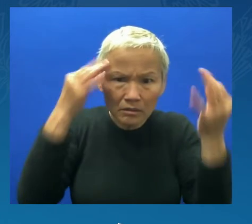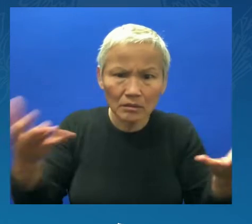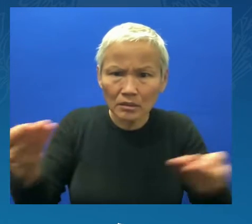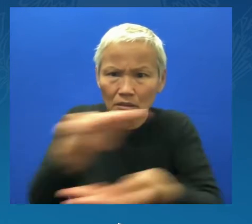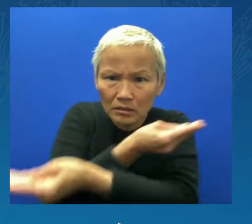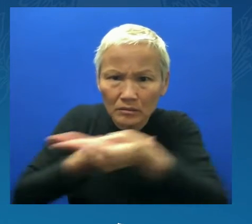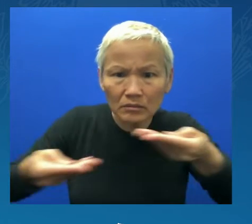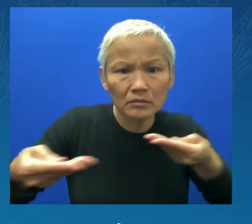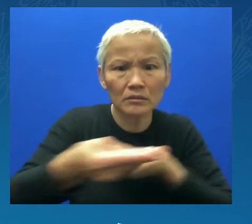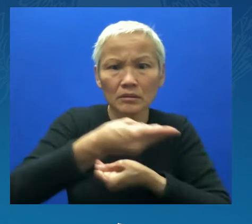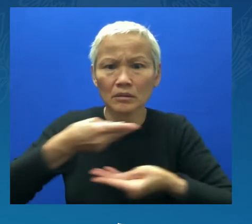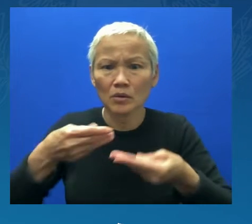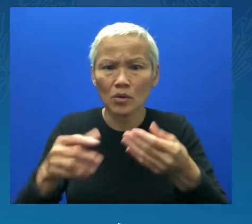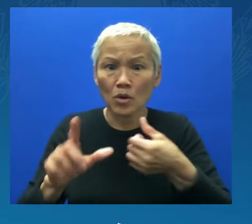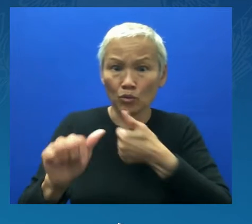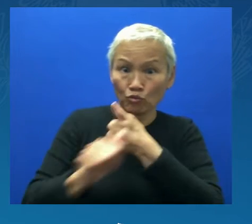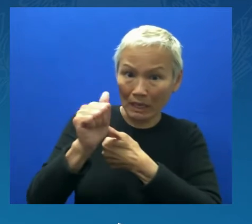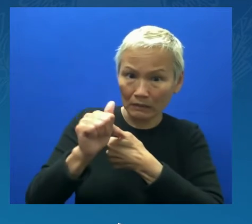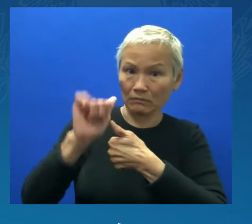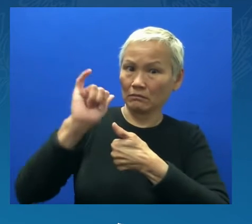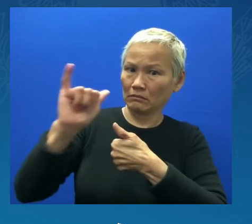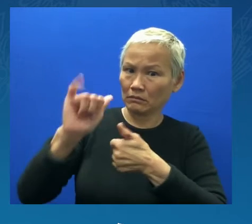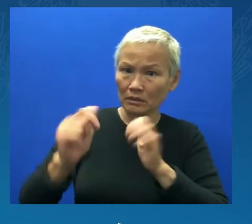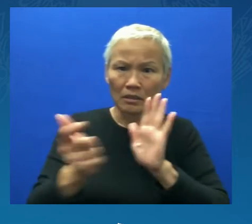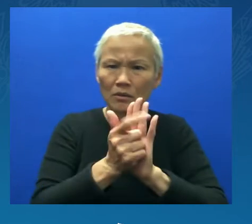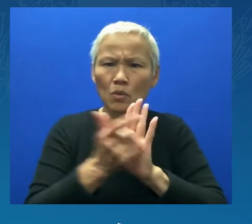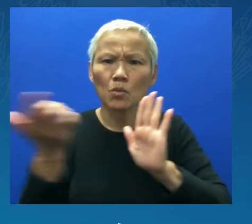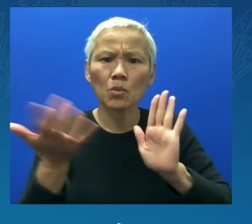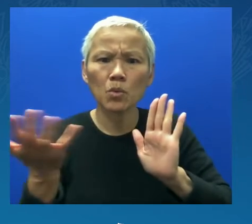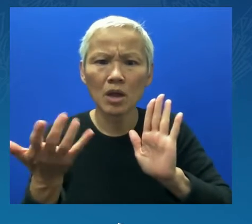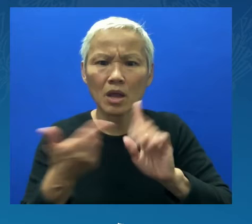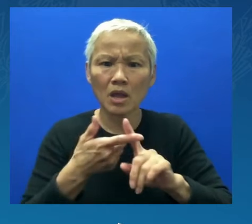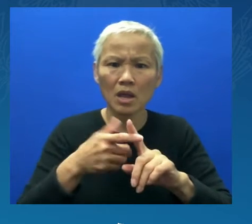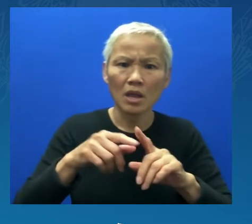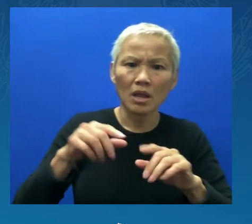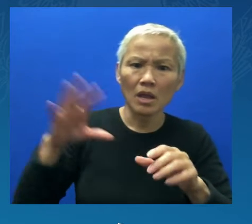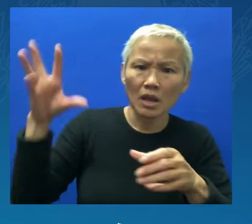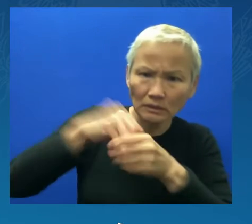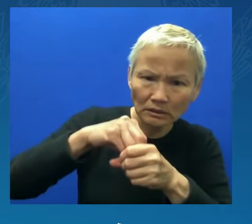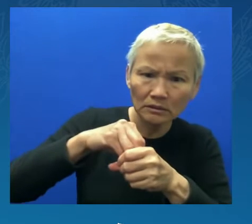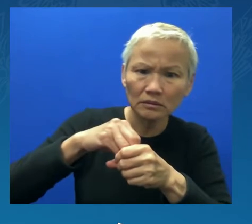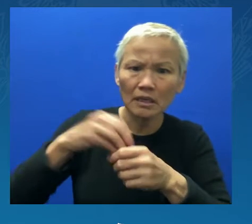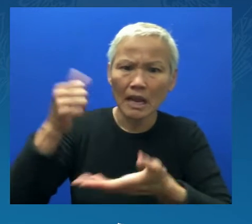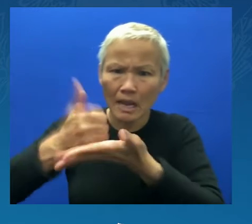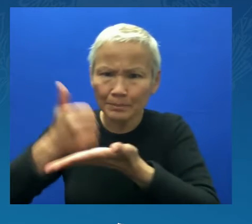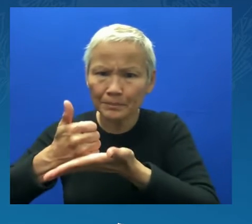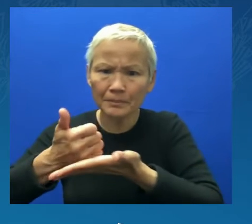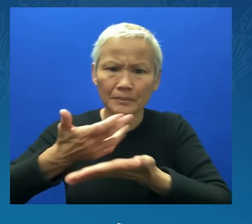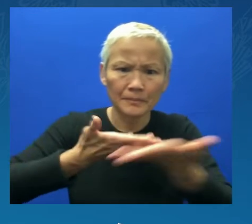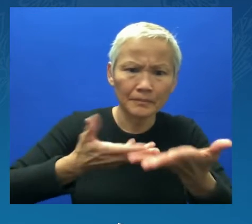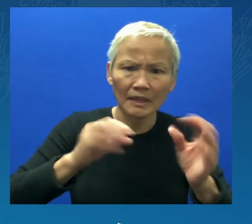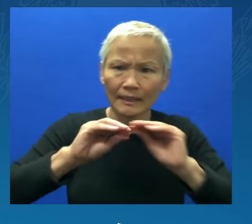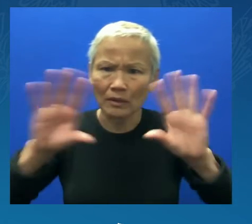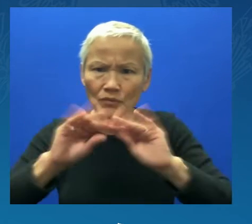and a violation of the law. So, where there is a -- room and appropriate for litigation, they will do that.